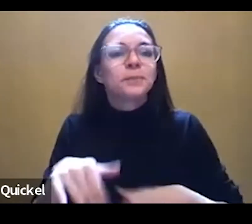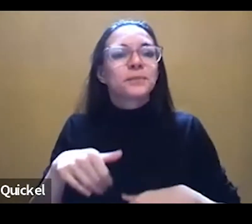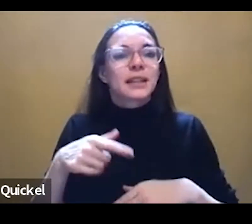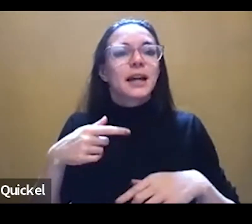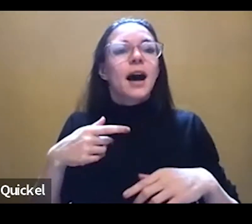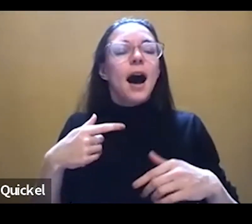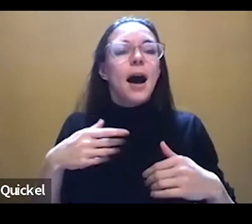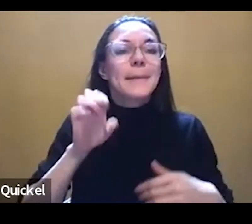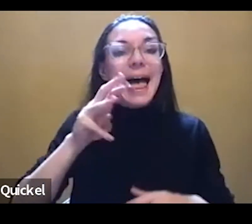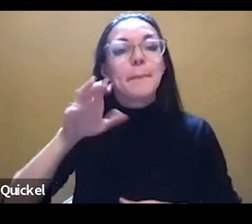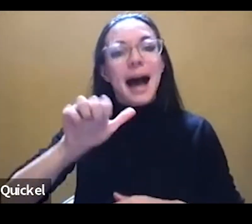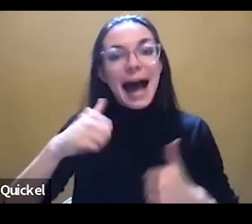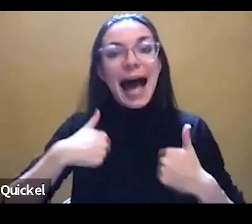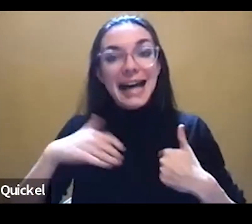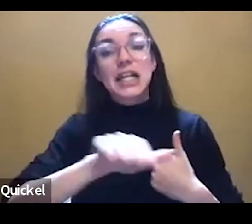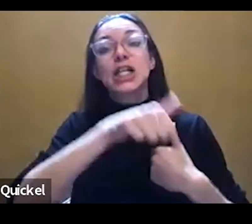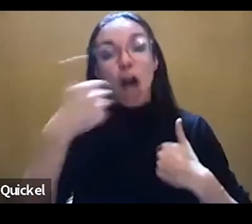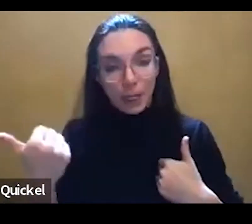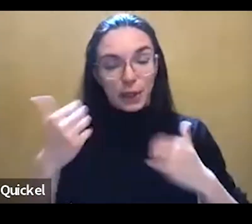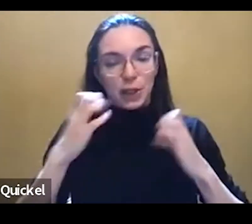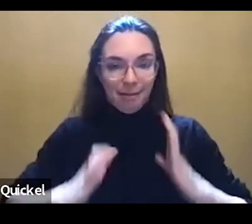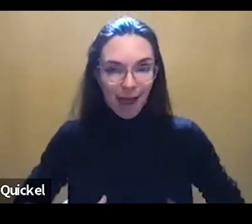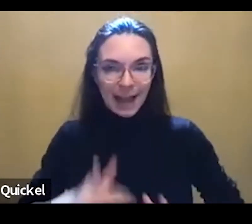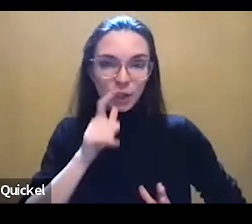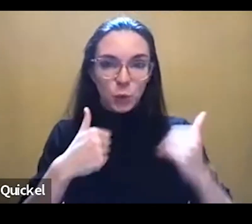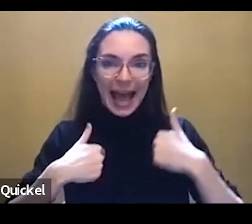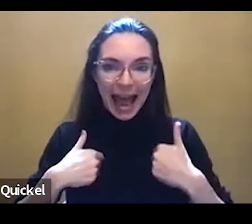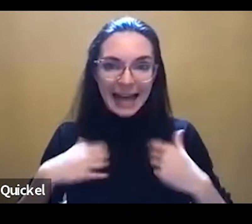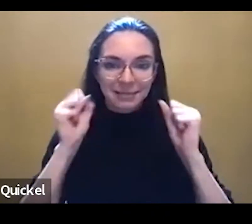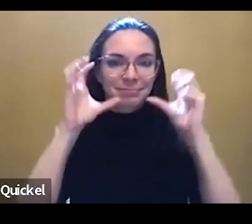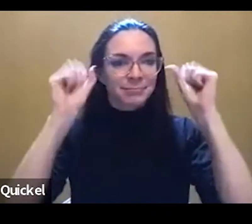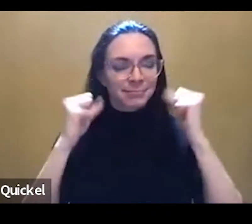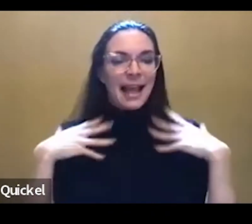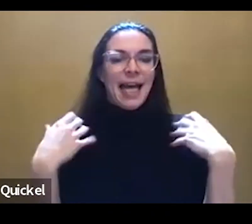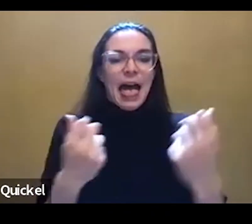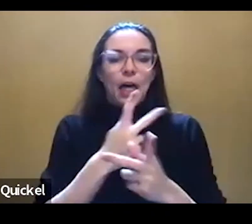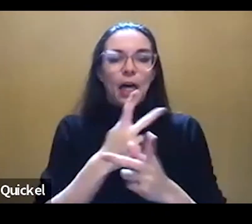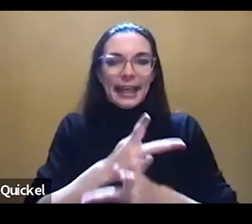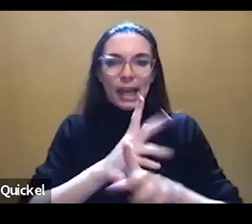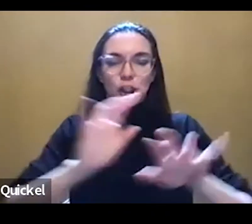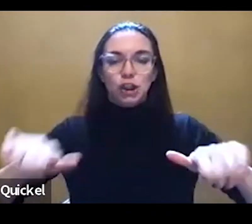another compliant who has a sort of an extraordinary health care challenge issue